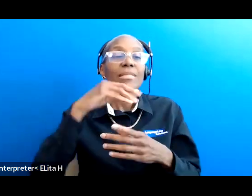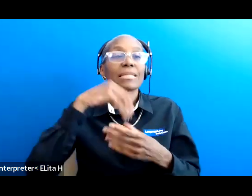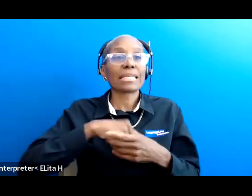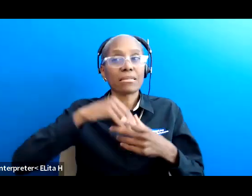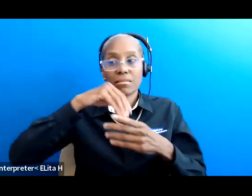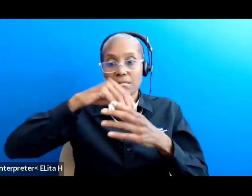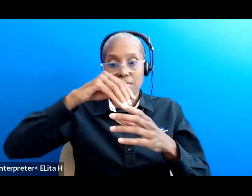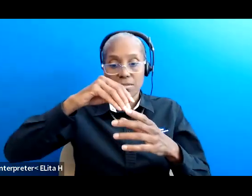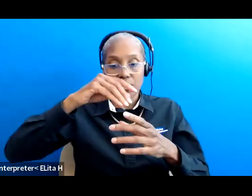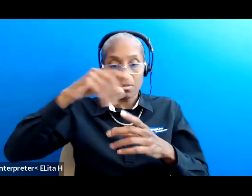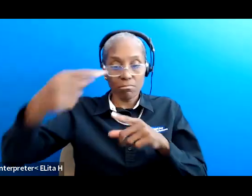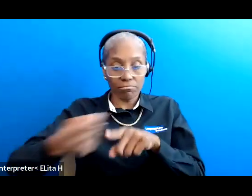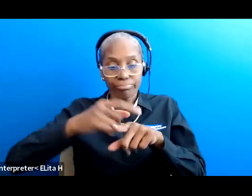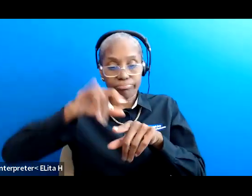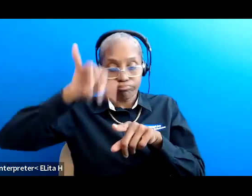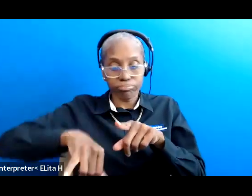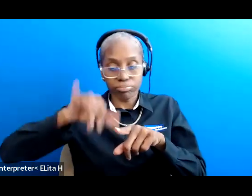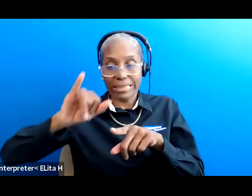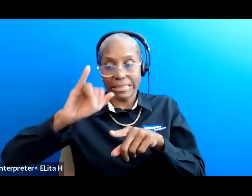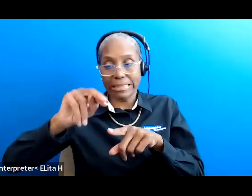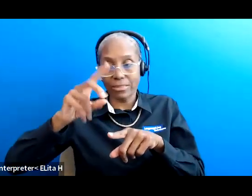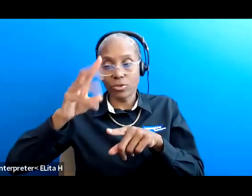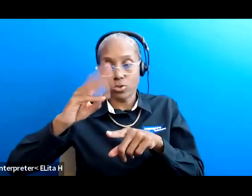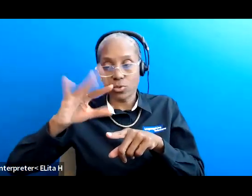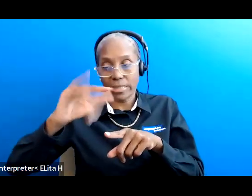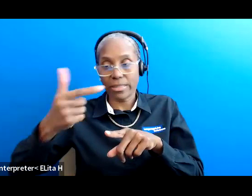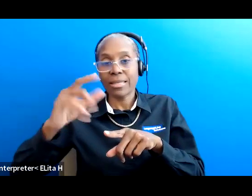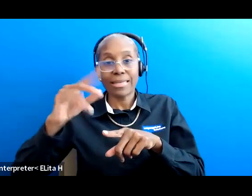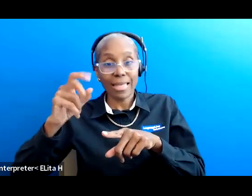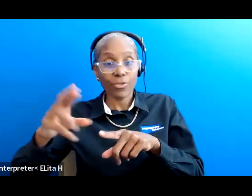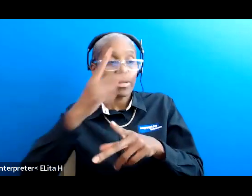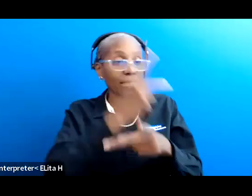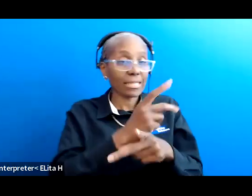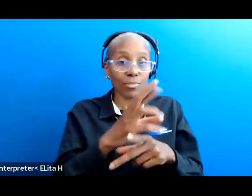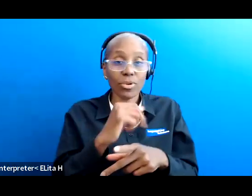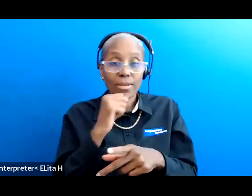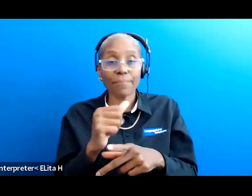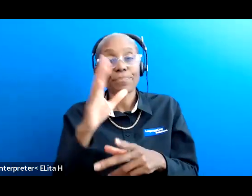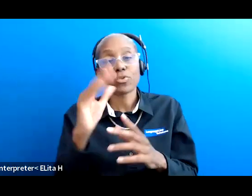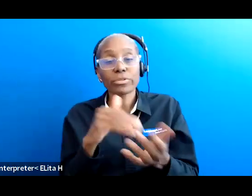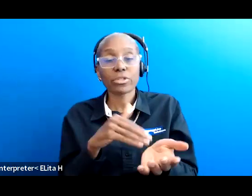And here's the reasons why I think you should or you shouldn't.” So your physician wants to work with you.